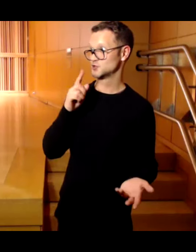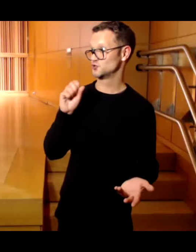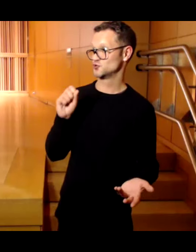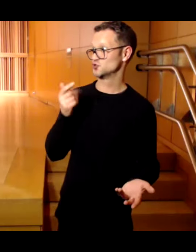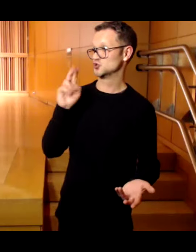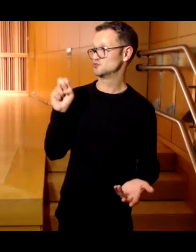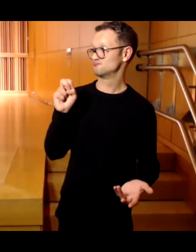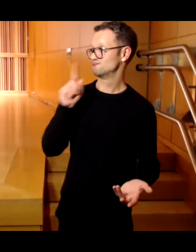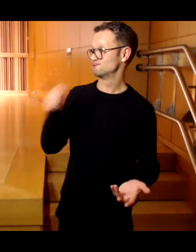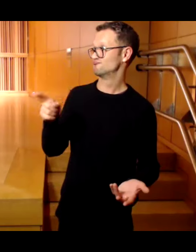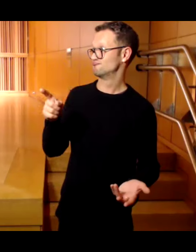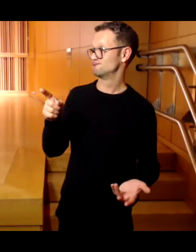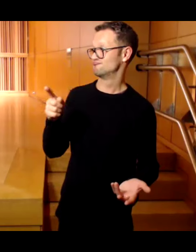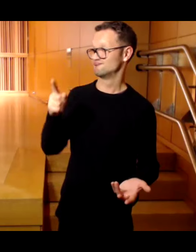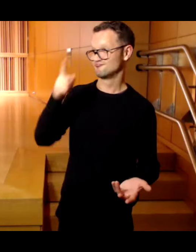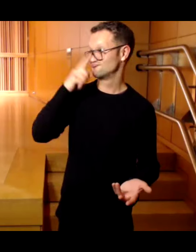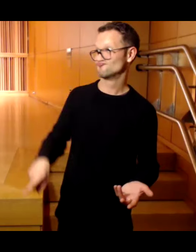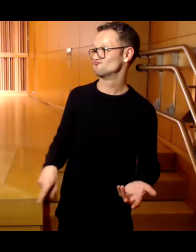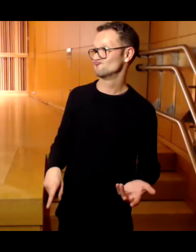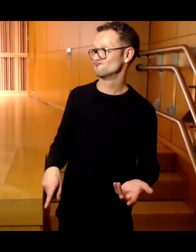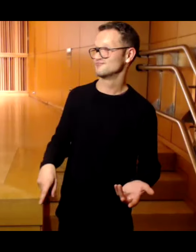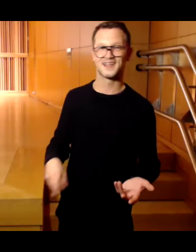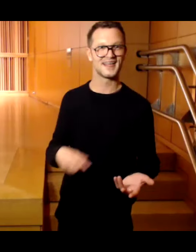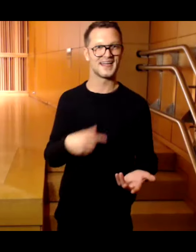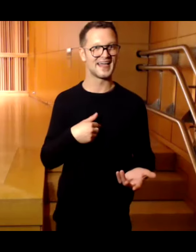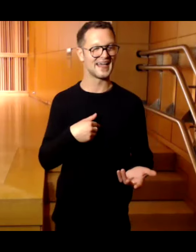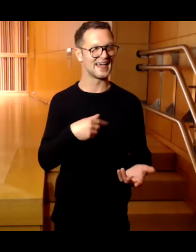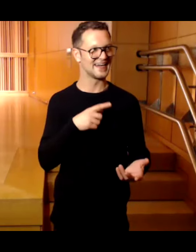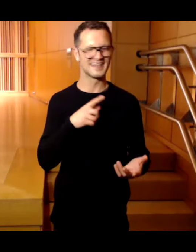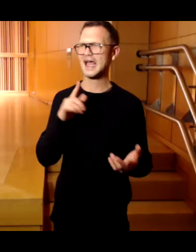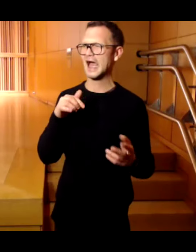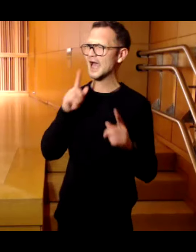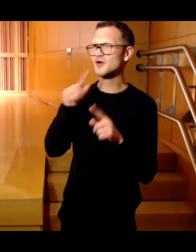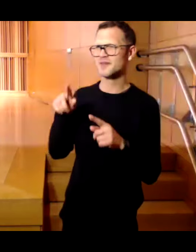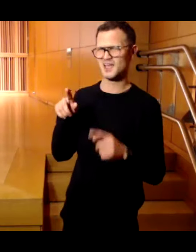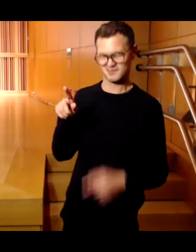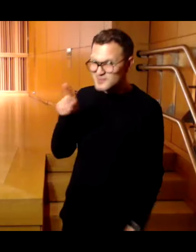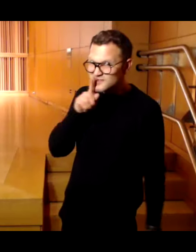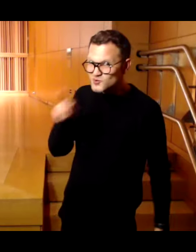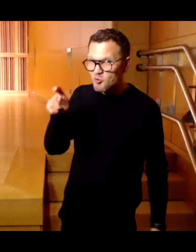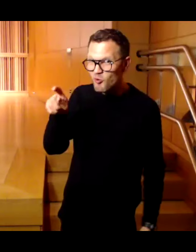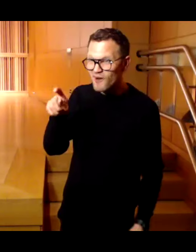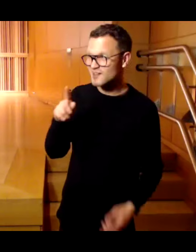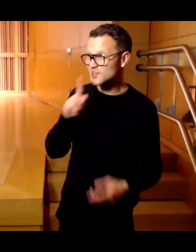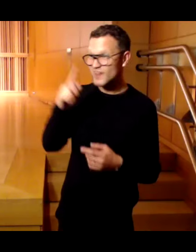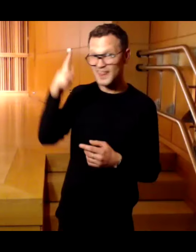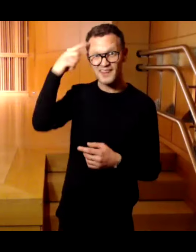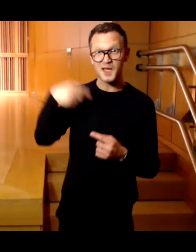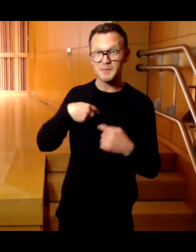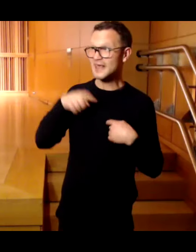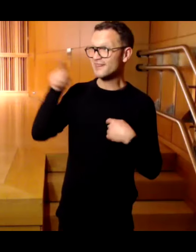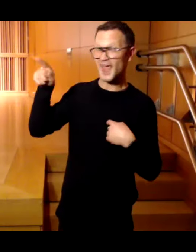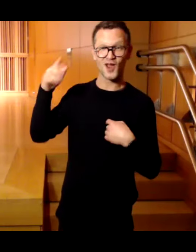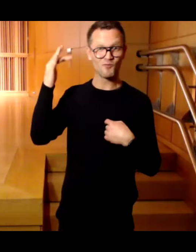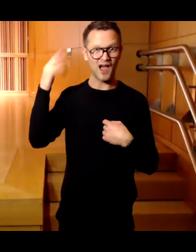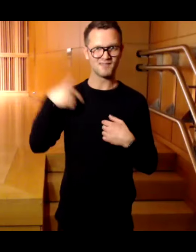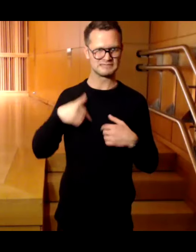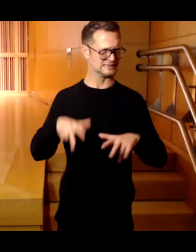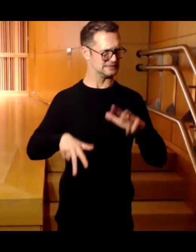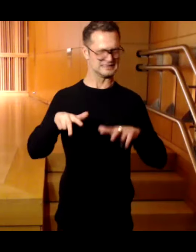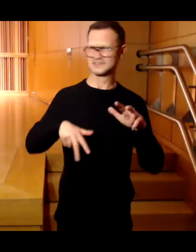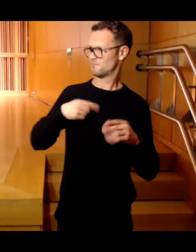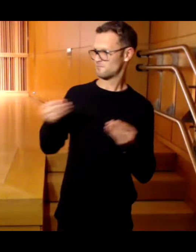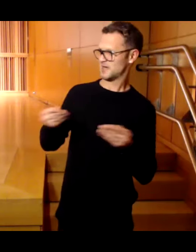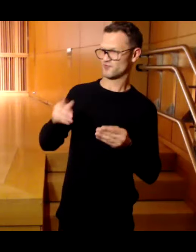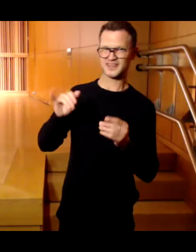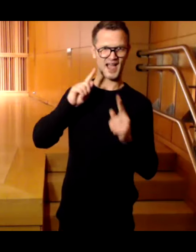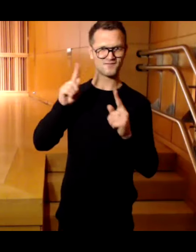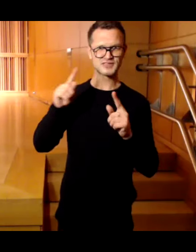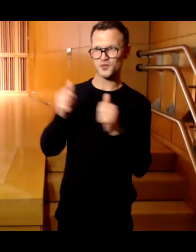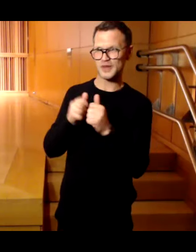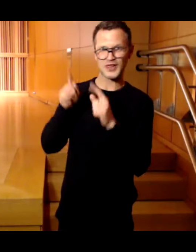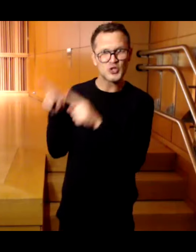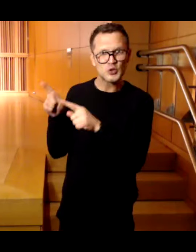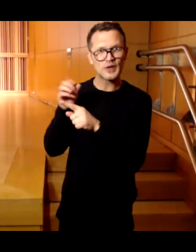I replied with some version of. Are you sure about that? You really think I should be up there moderating such a conversation with you and Eve Sedgwick?